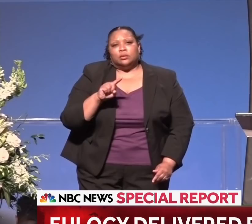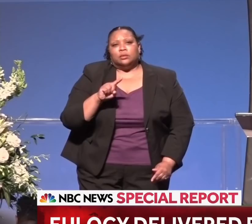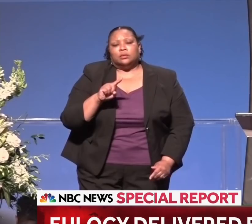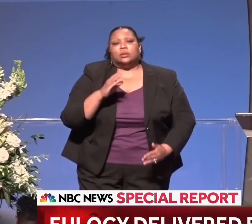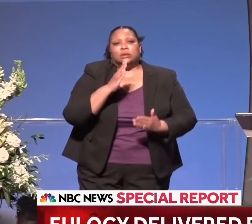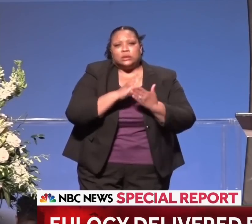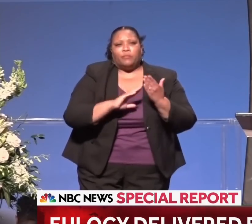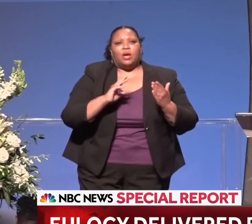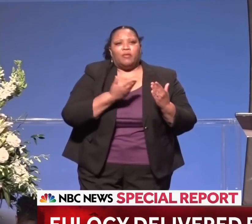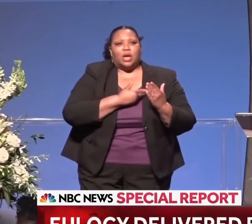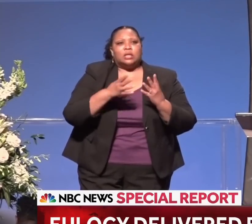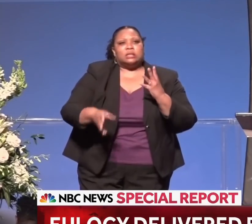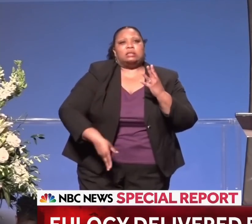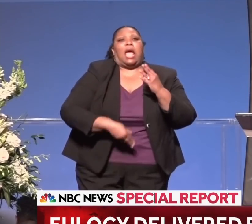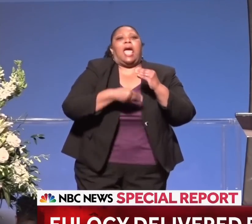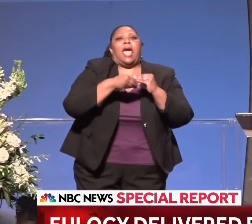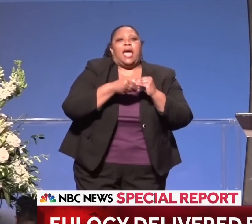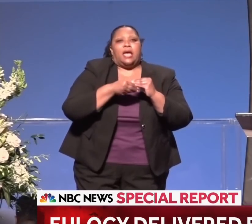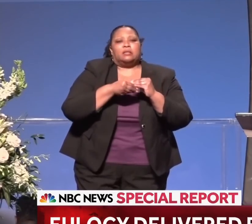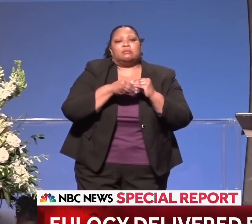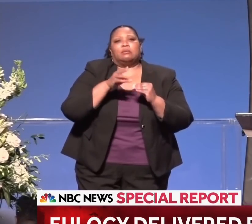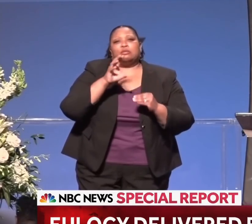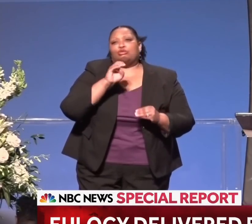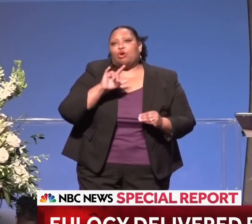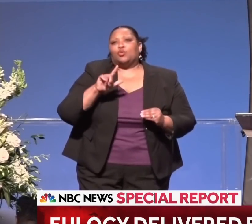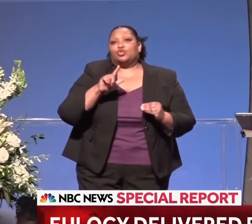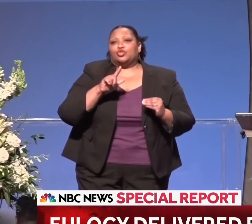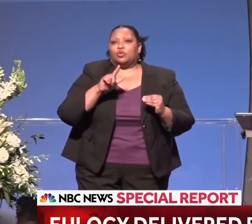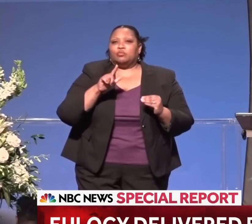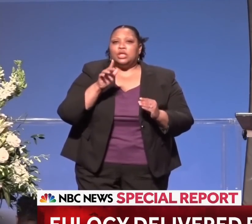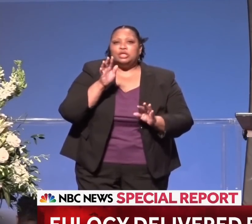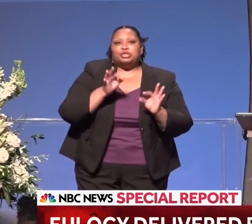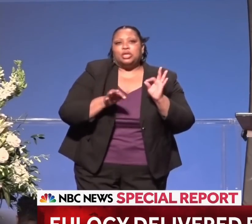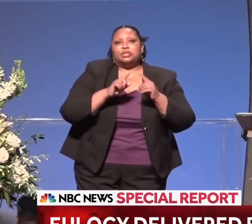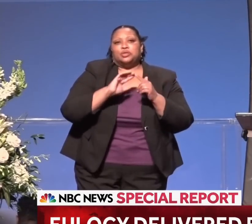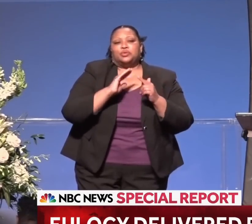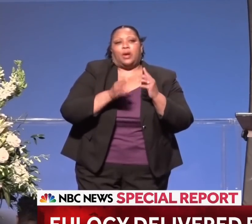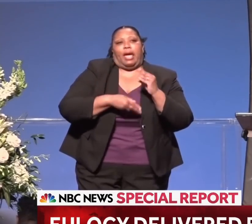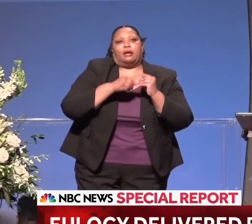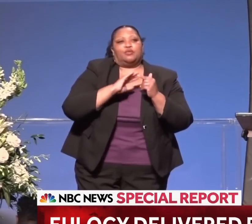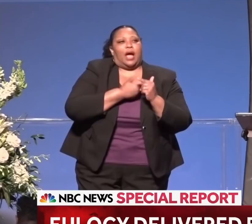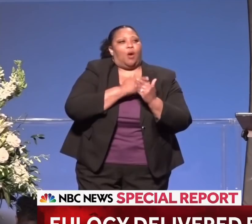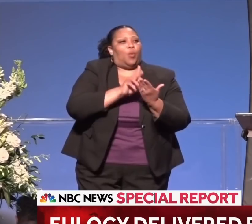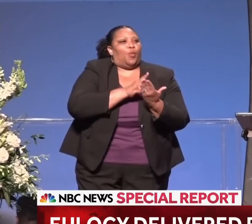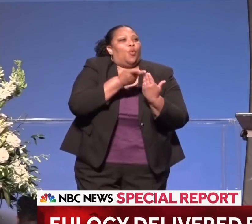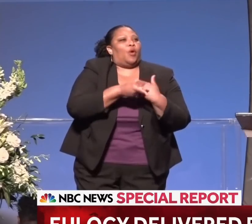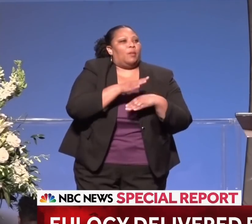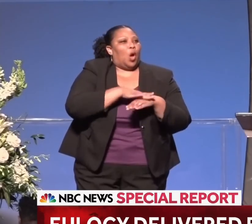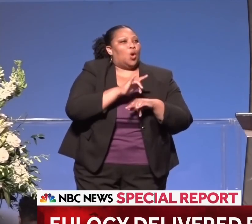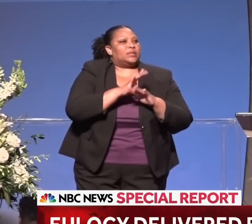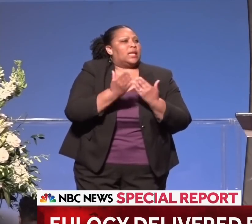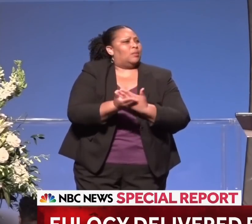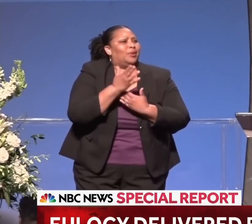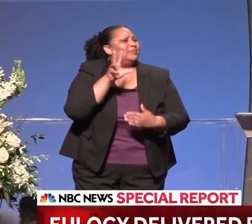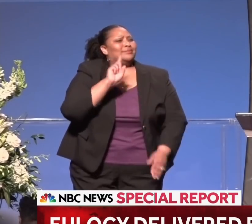WE CAN’T ACT LIKE THIS IS SOME NUEW NEED FOR SOME OF US TO ADD